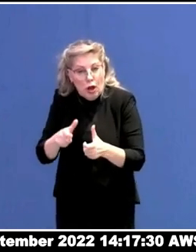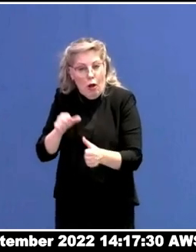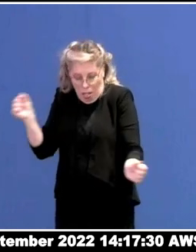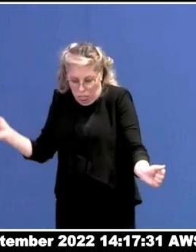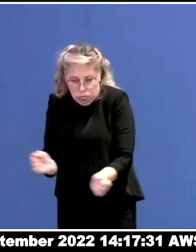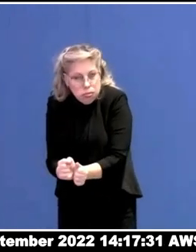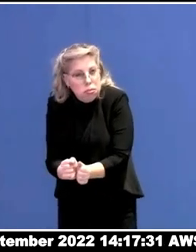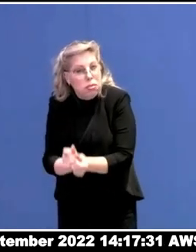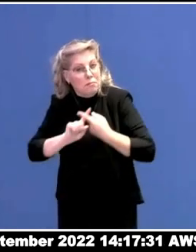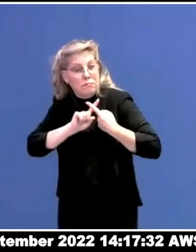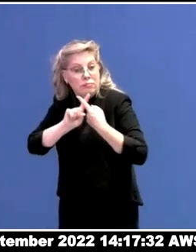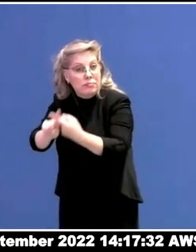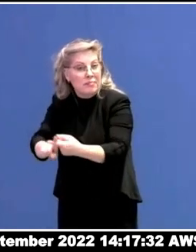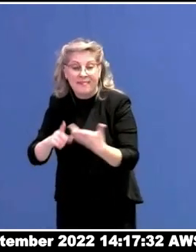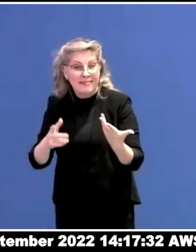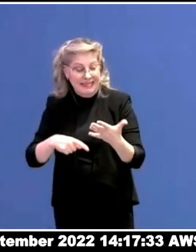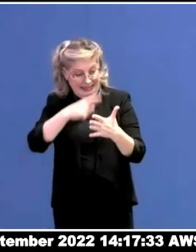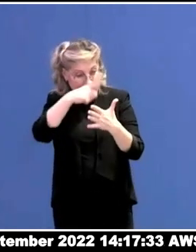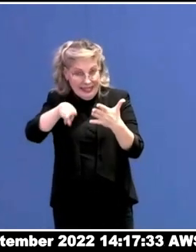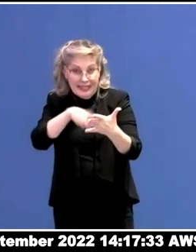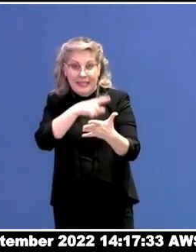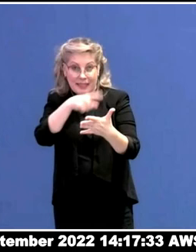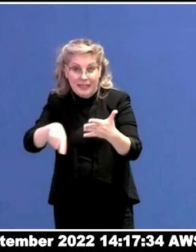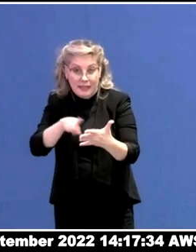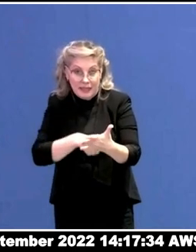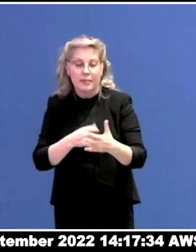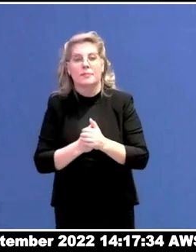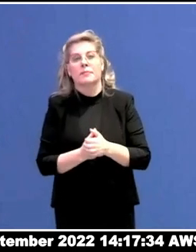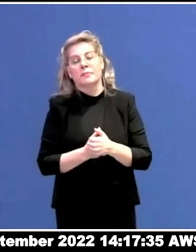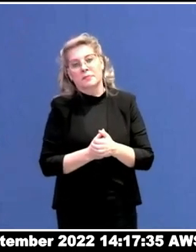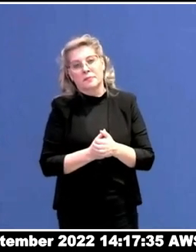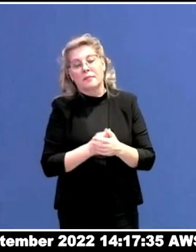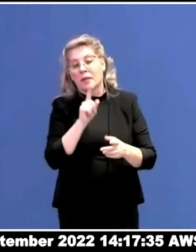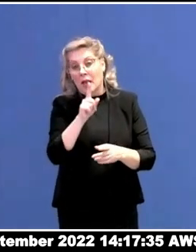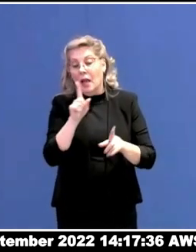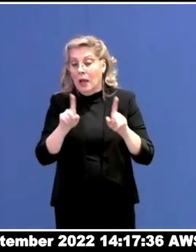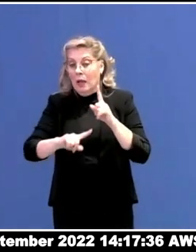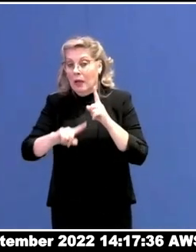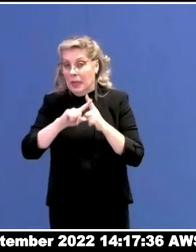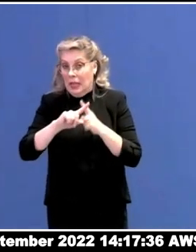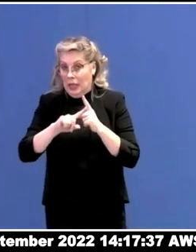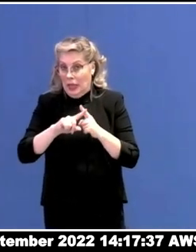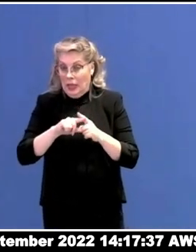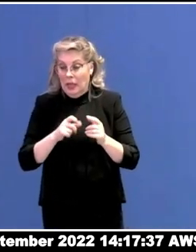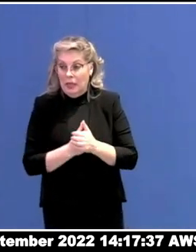Yes. And more so if we look to the front end, the other would be to look at the